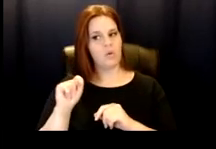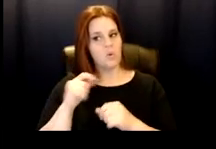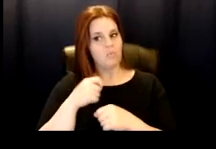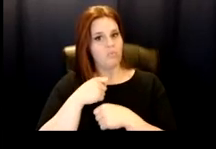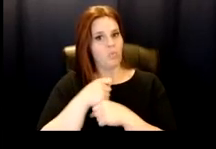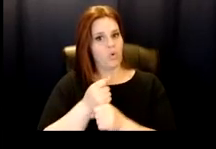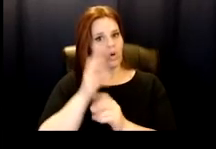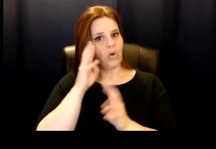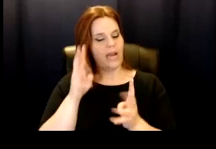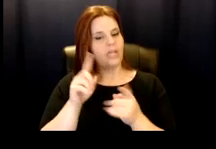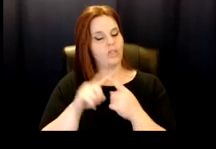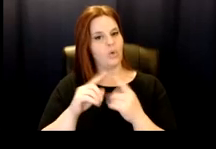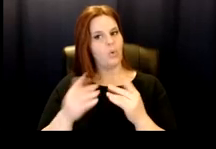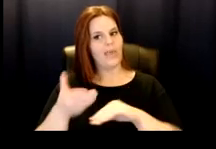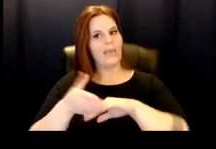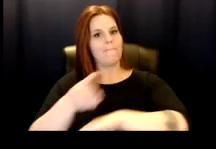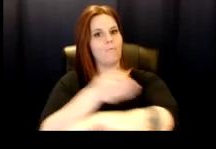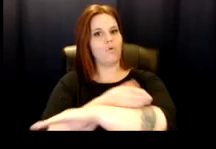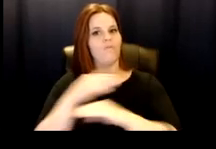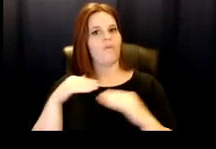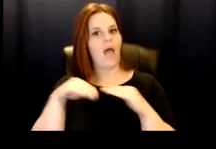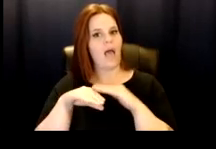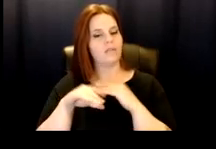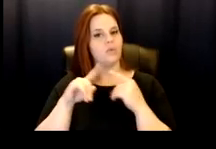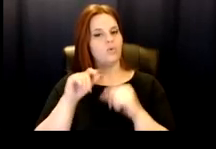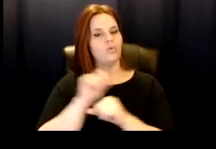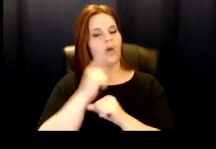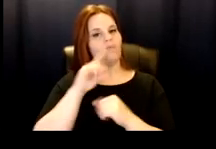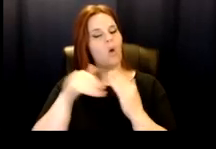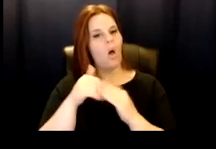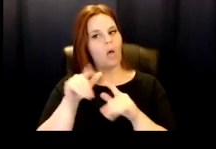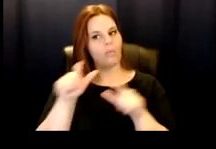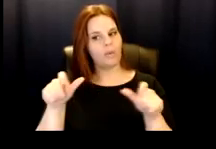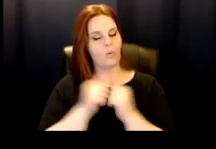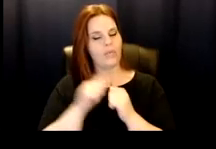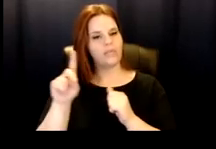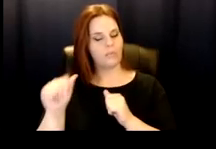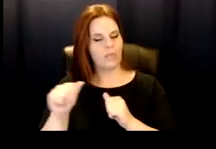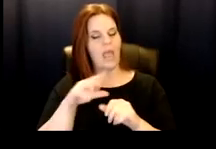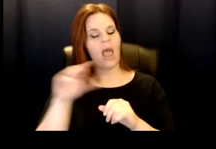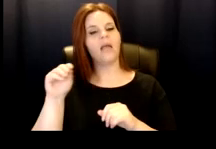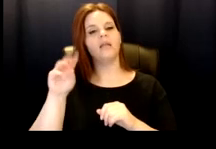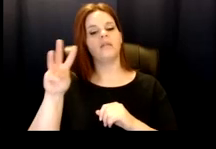for all people with disabilities. And WIOA has special provisions for youth which really